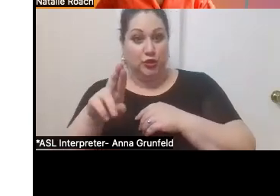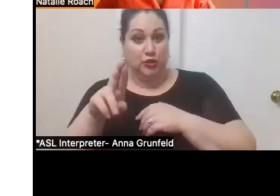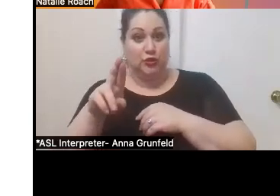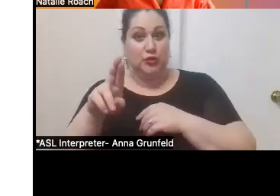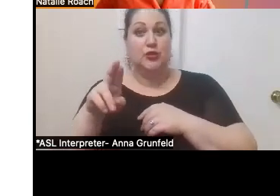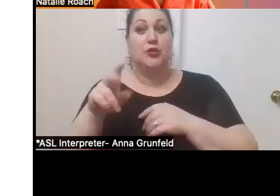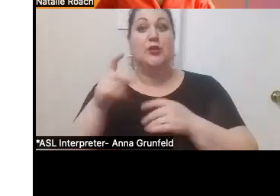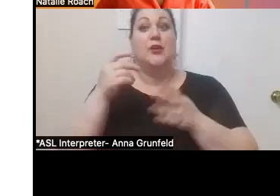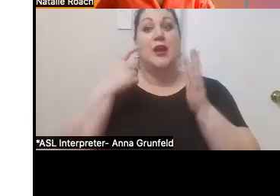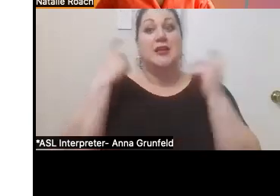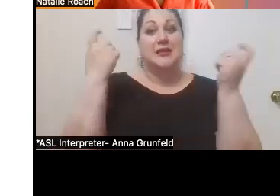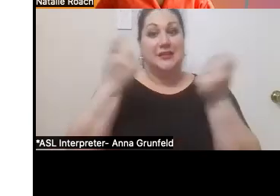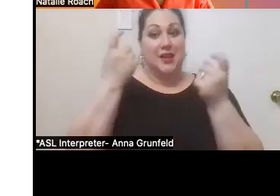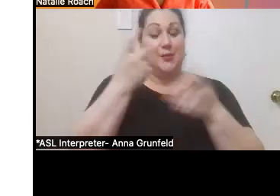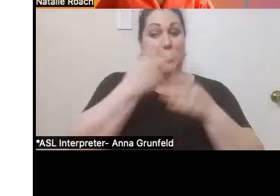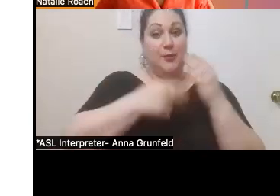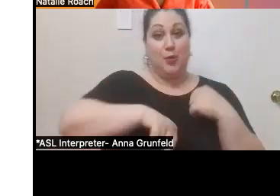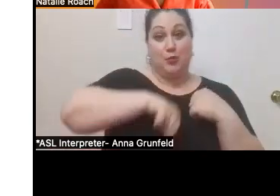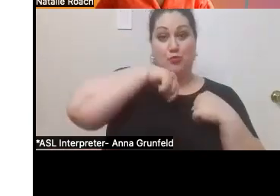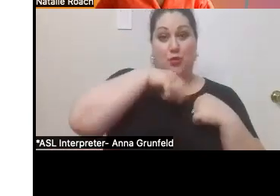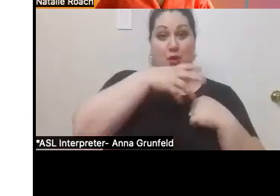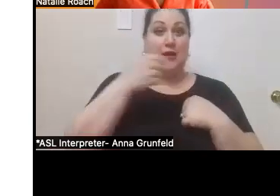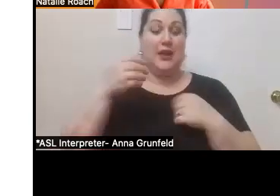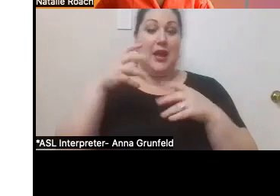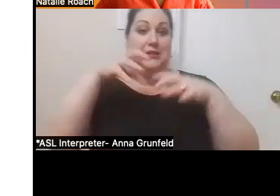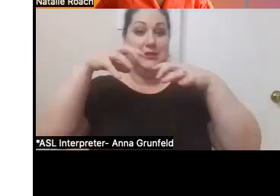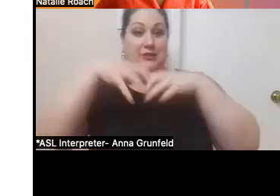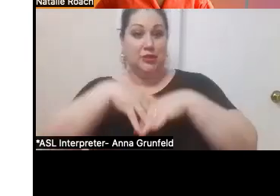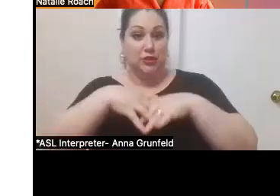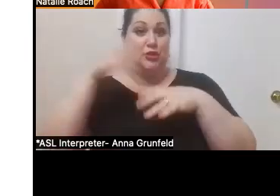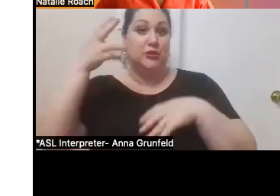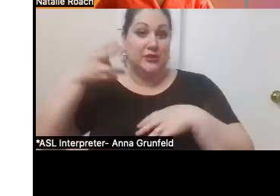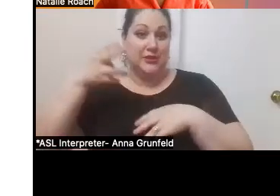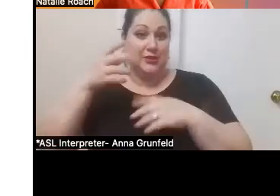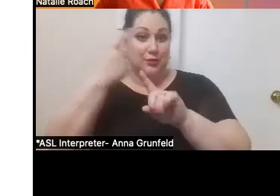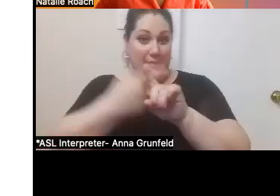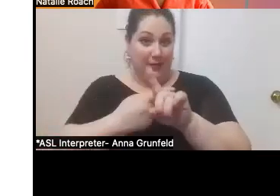I am going to just read out what we have on the screen here.